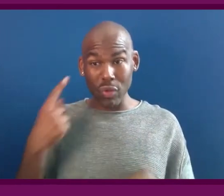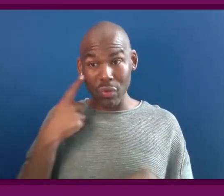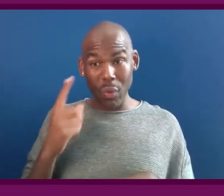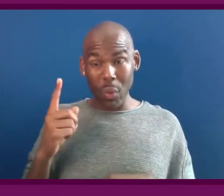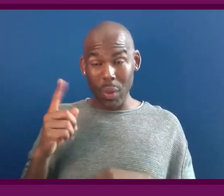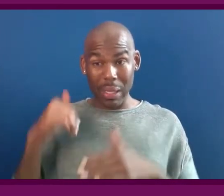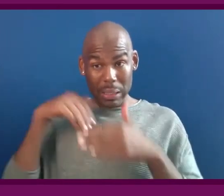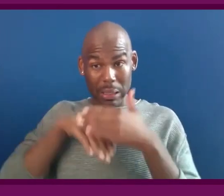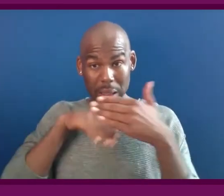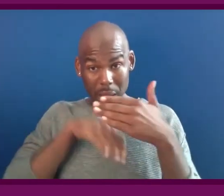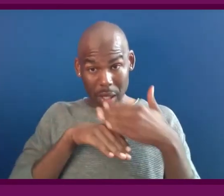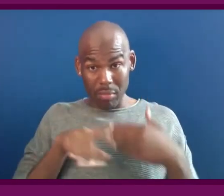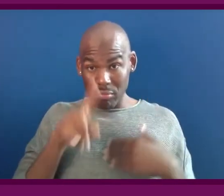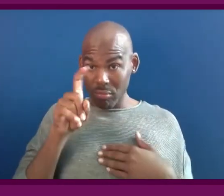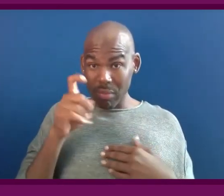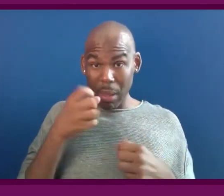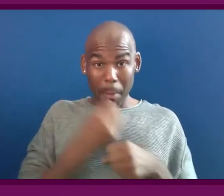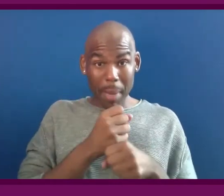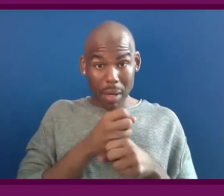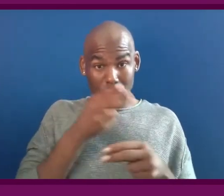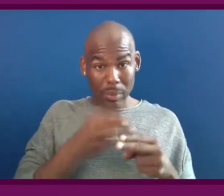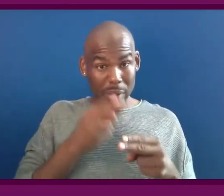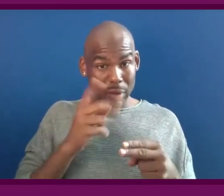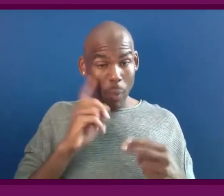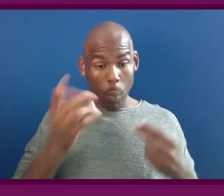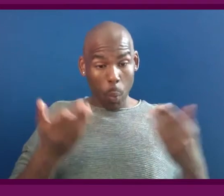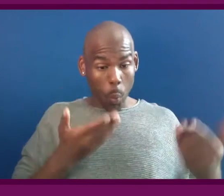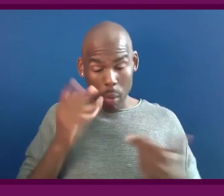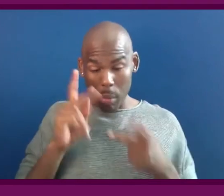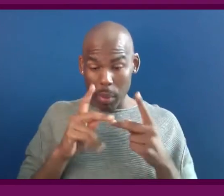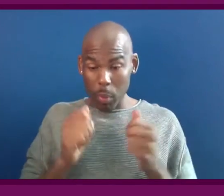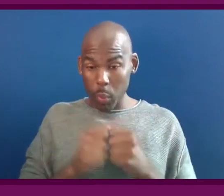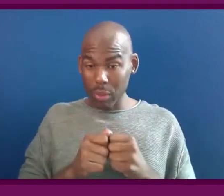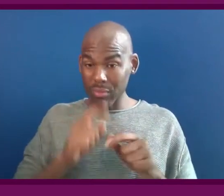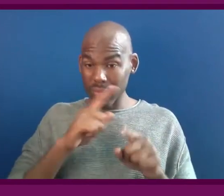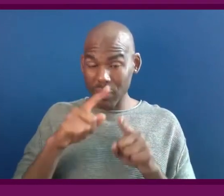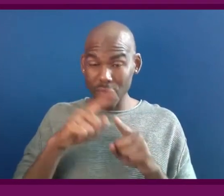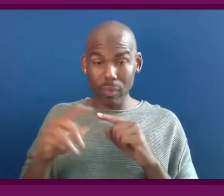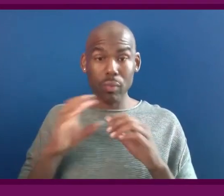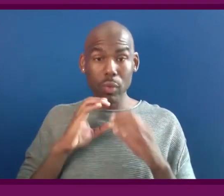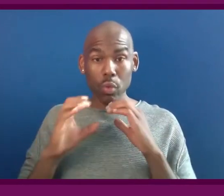Have they built a reputation for welcoming individuals with differing communications